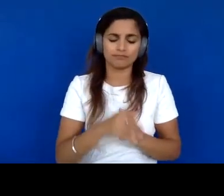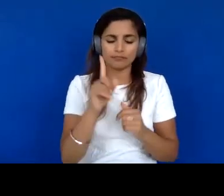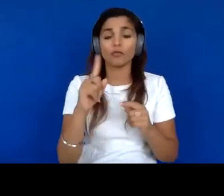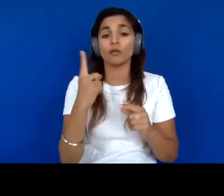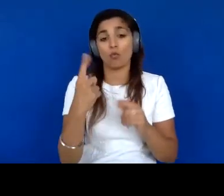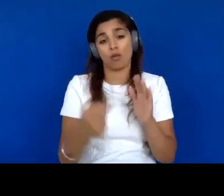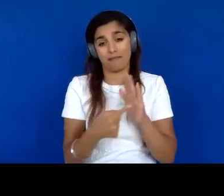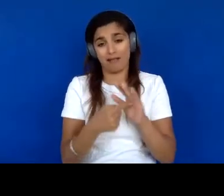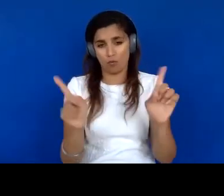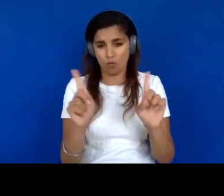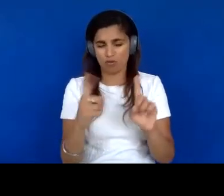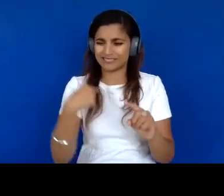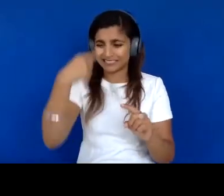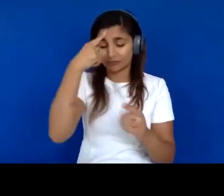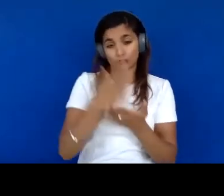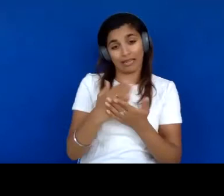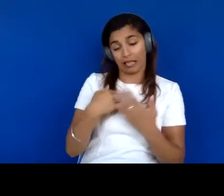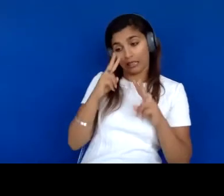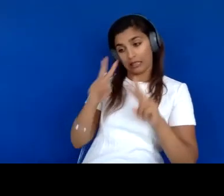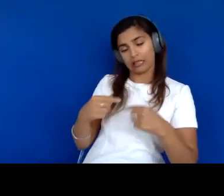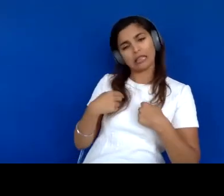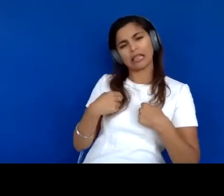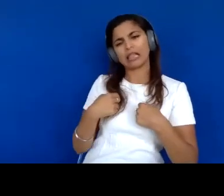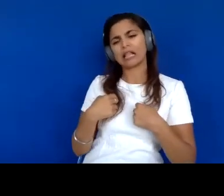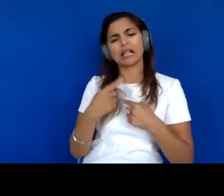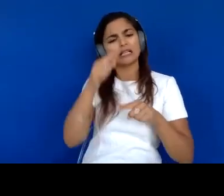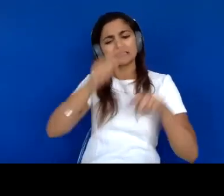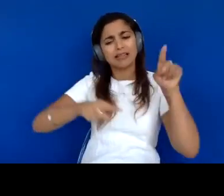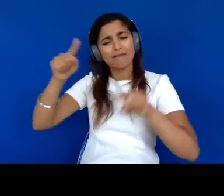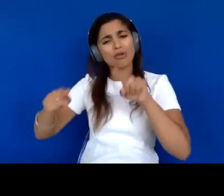diversity in the types of disabled people represented particularly with